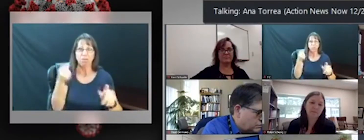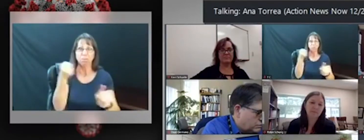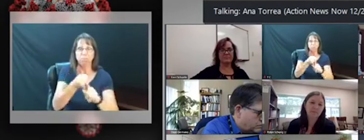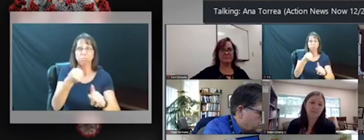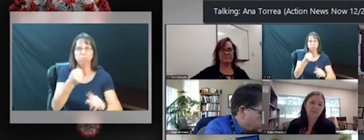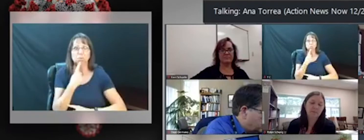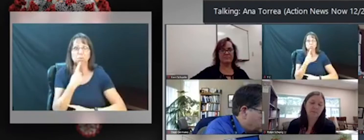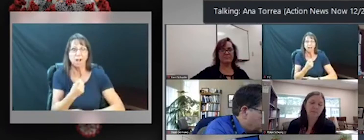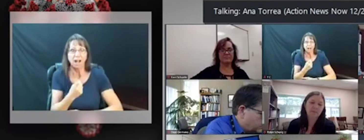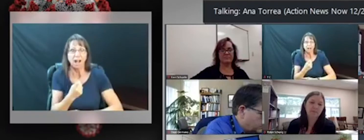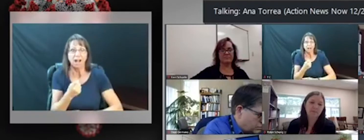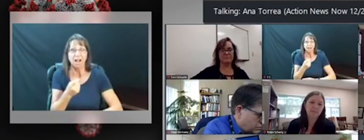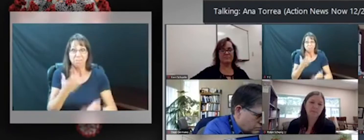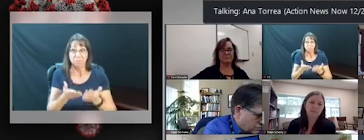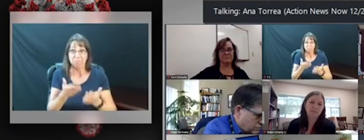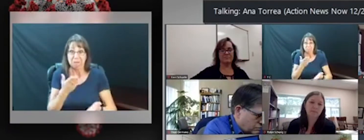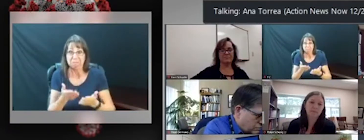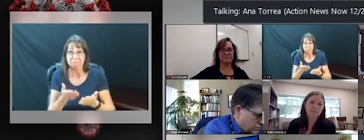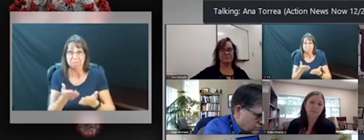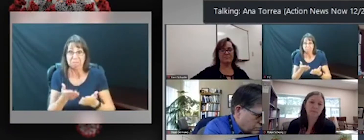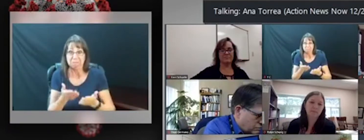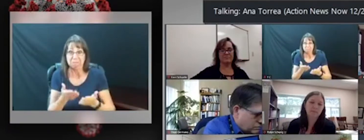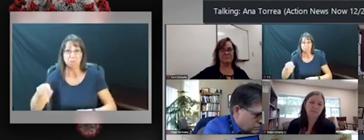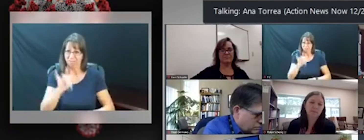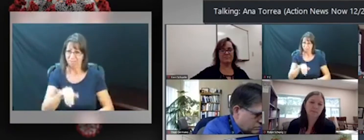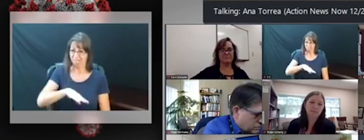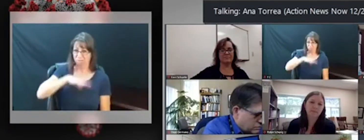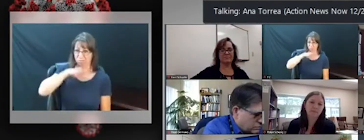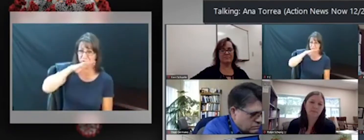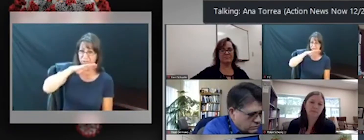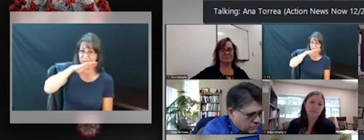possibly move into the purple…just want to get public health take on that.